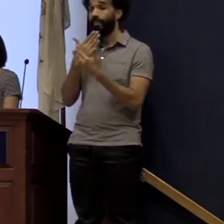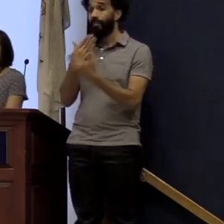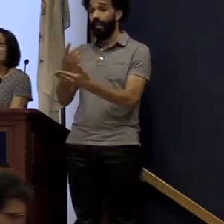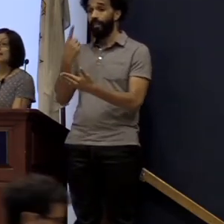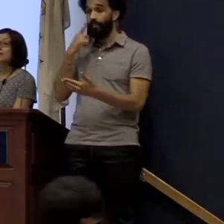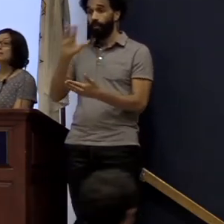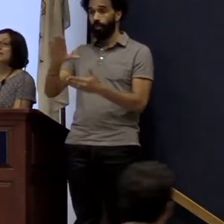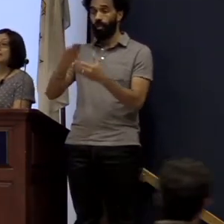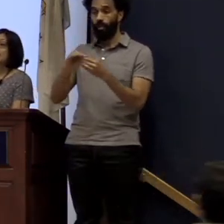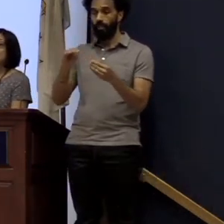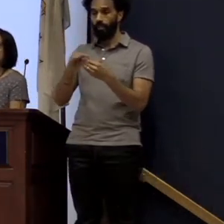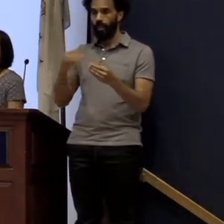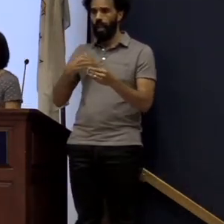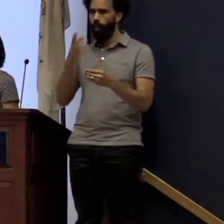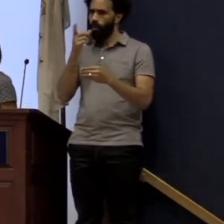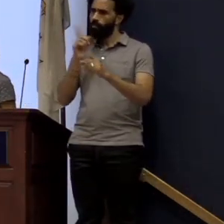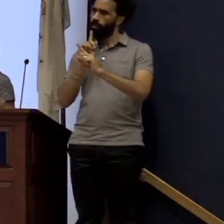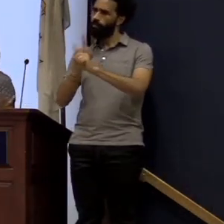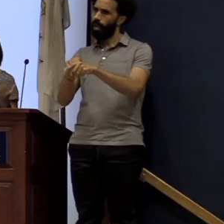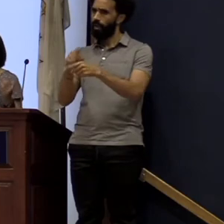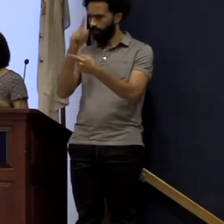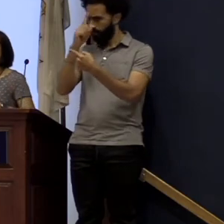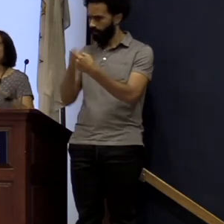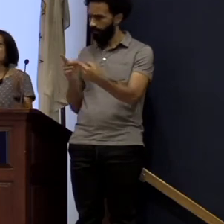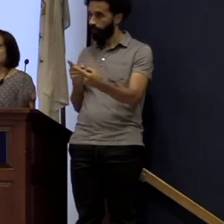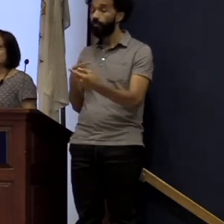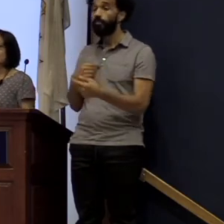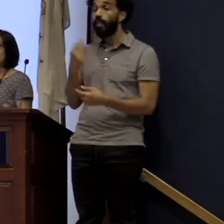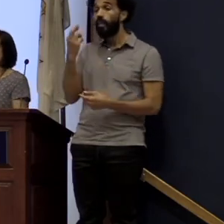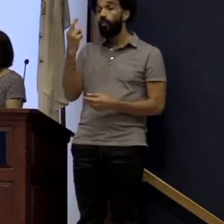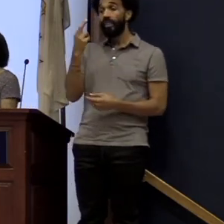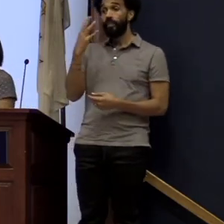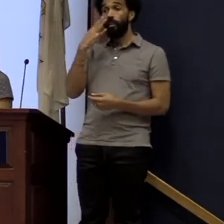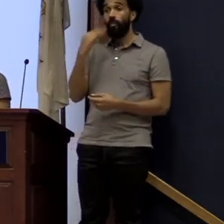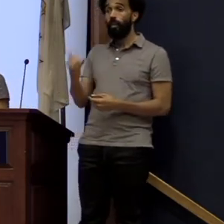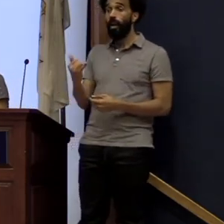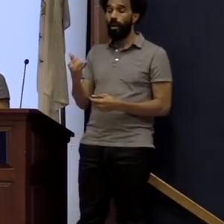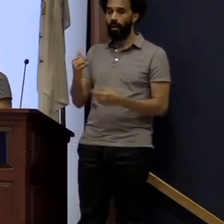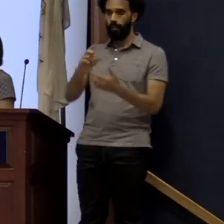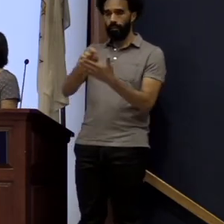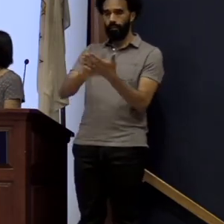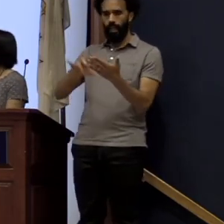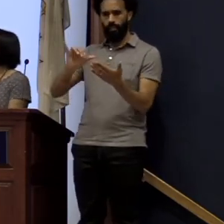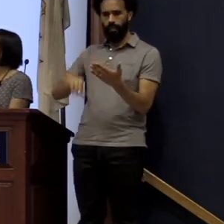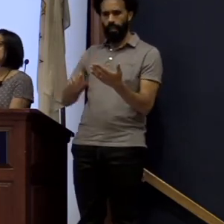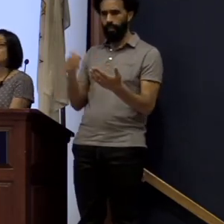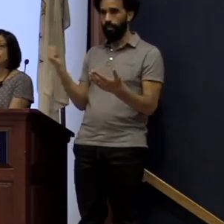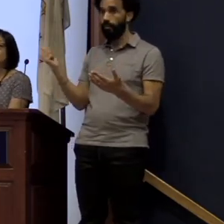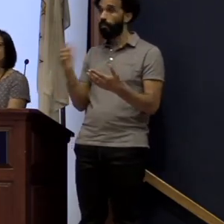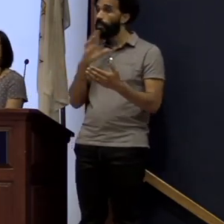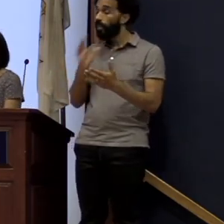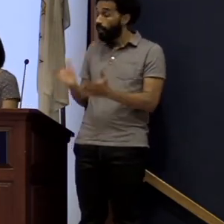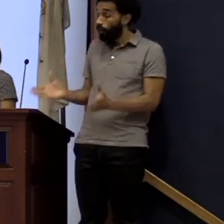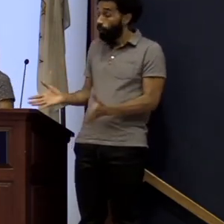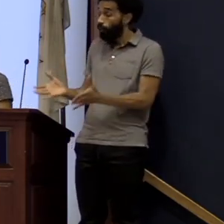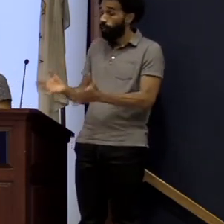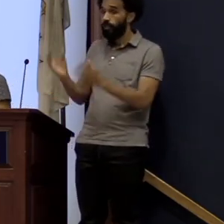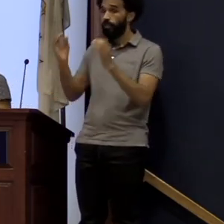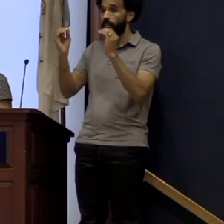The reason that this was the curriculum was designed a way it was is that we need to encourage teachers who are under a lot of stress and